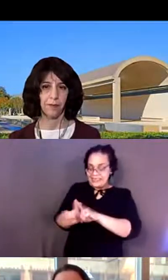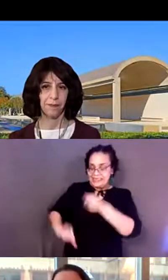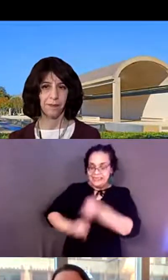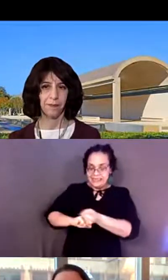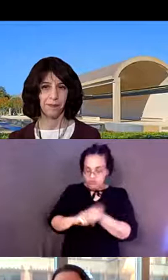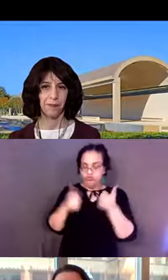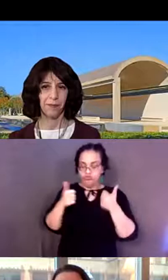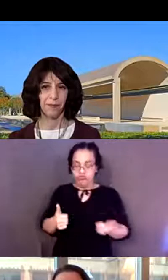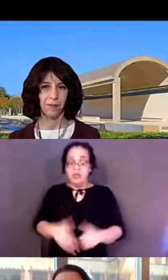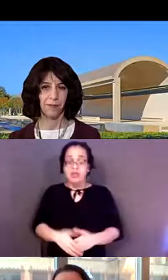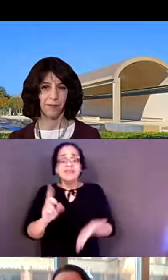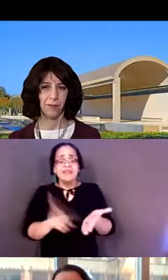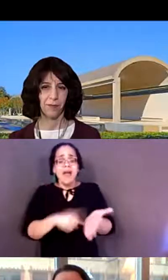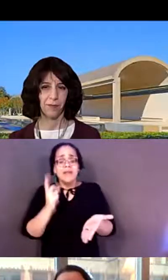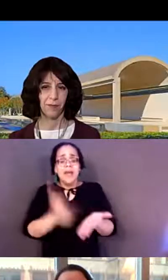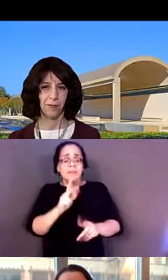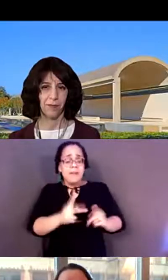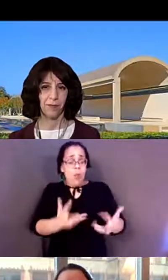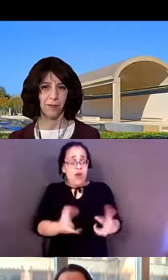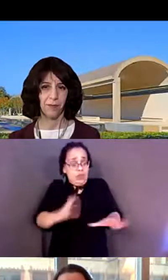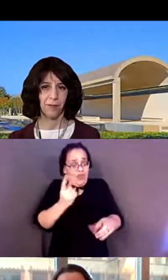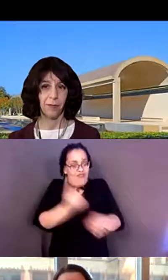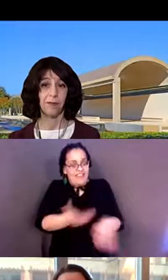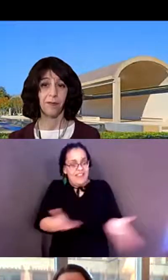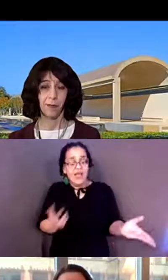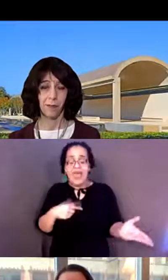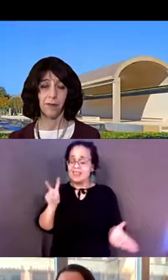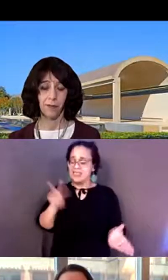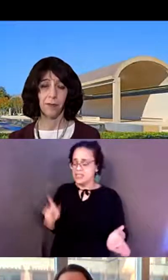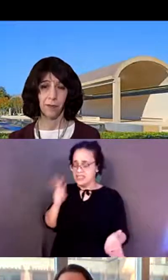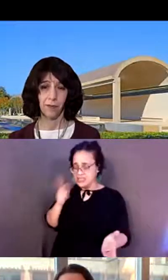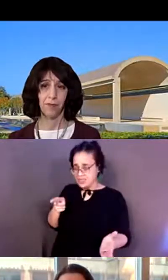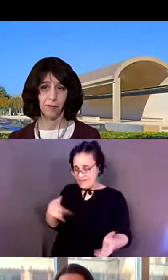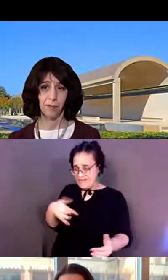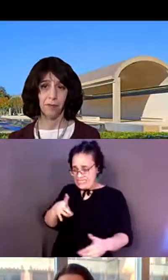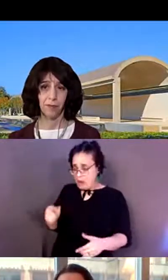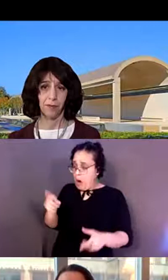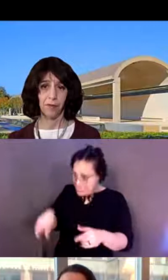someone with a disability and then they might assume, oh, you need a support person.